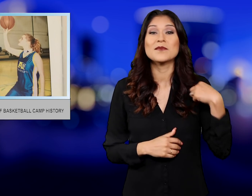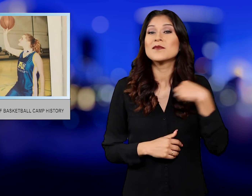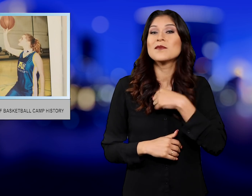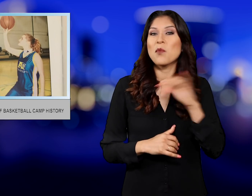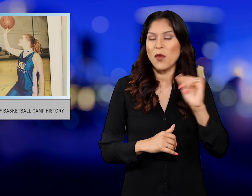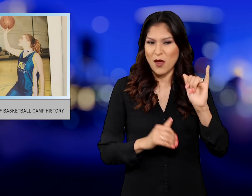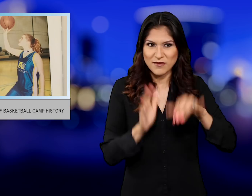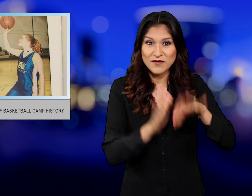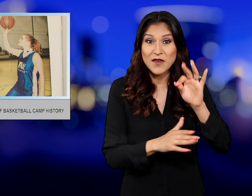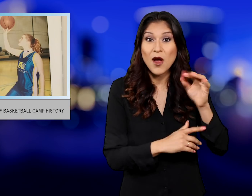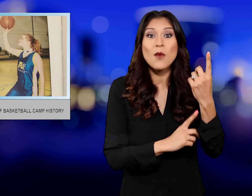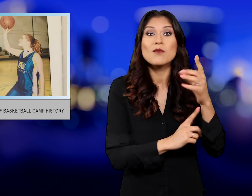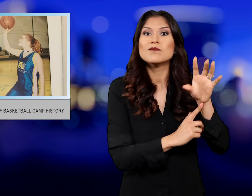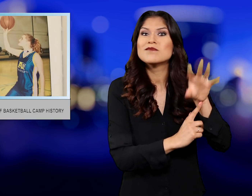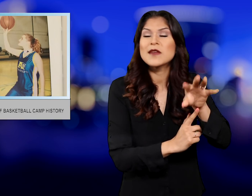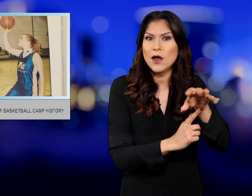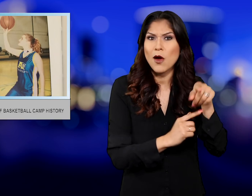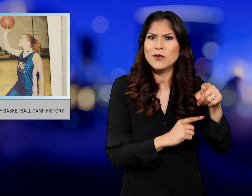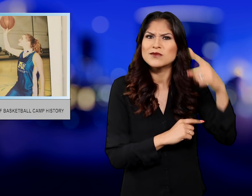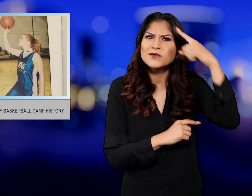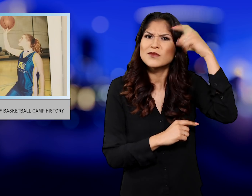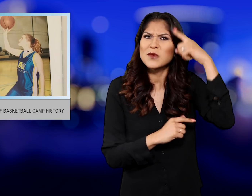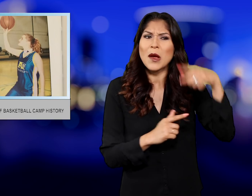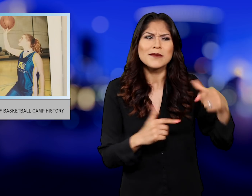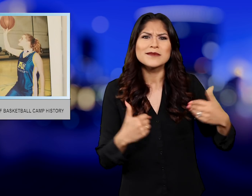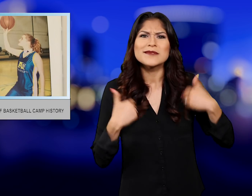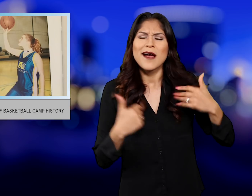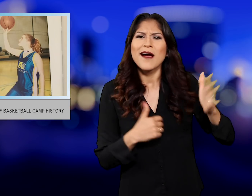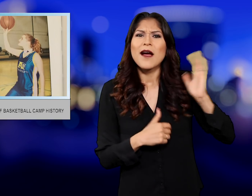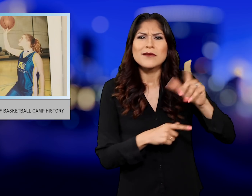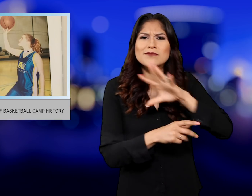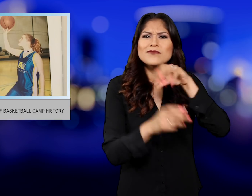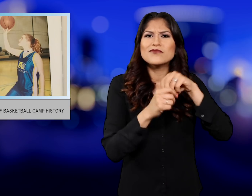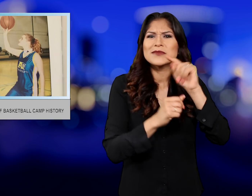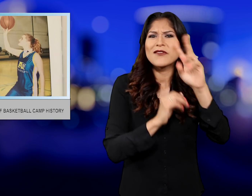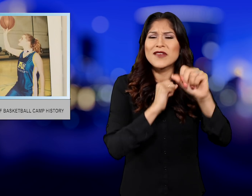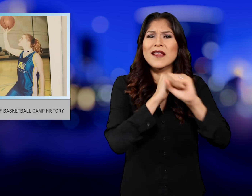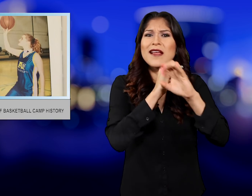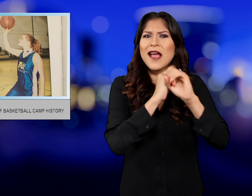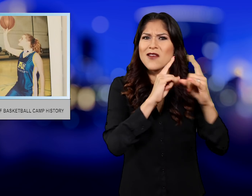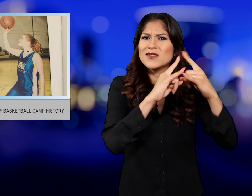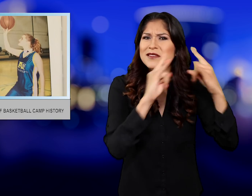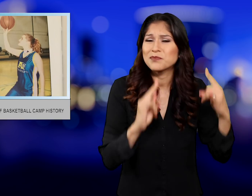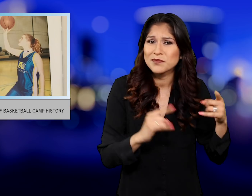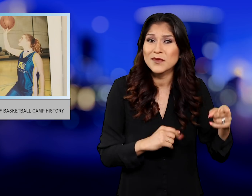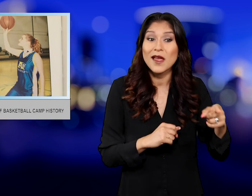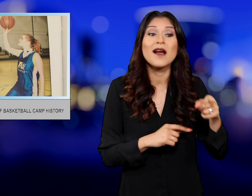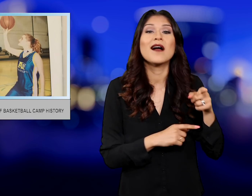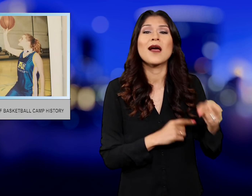We also found a video of a young Jethro making his television debut in an advertising campaign for the camp.